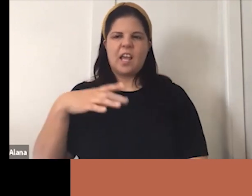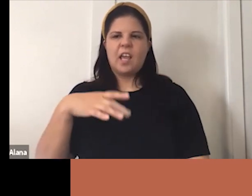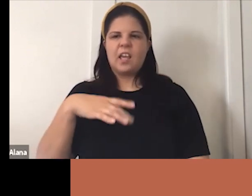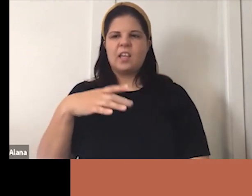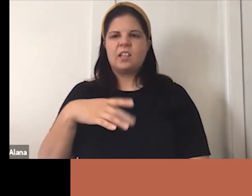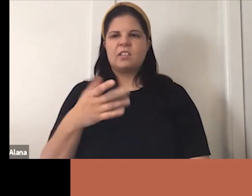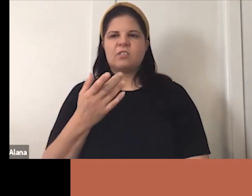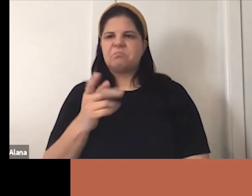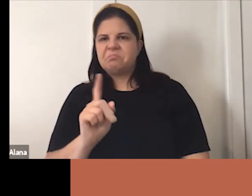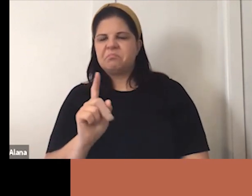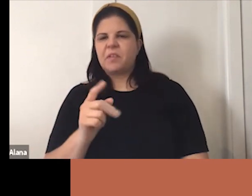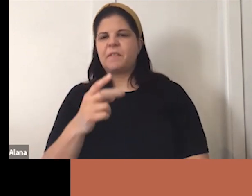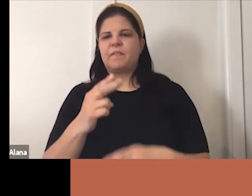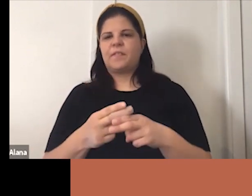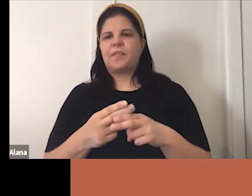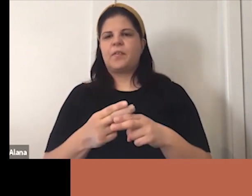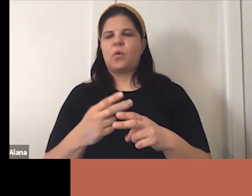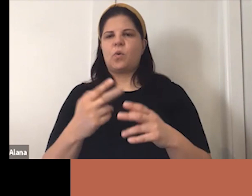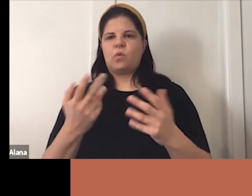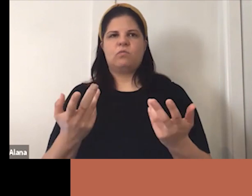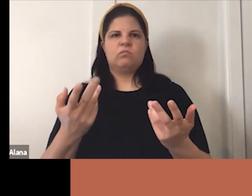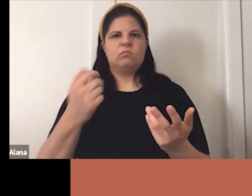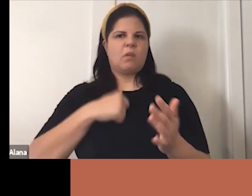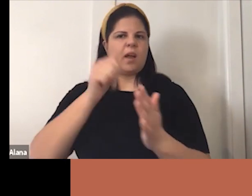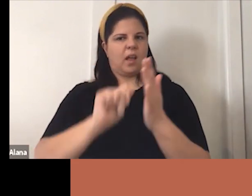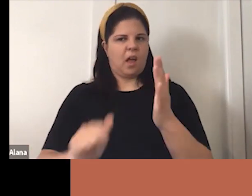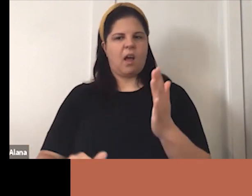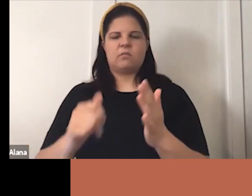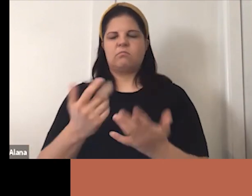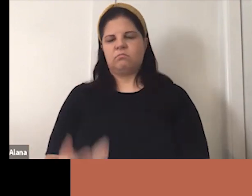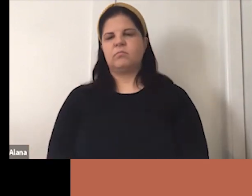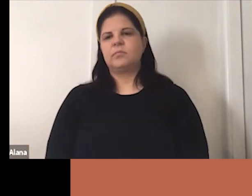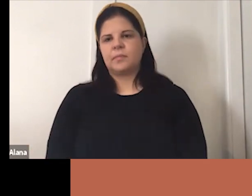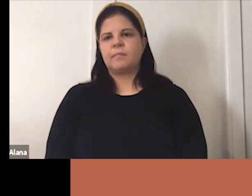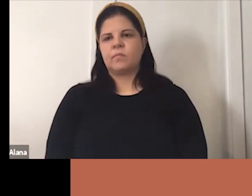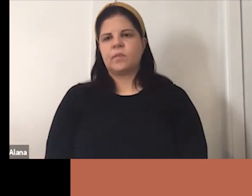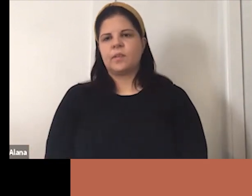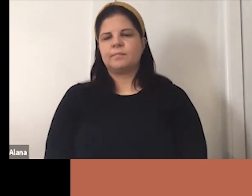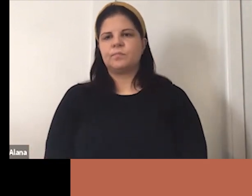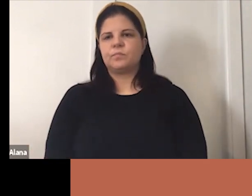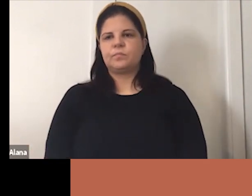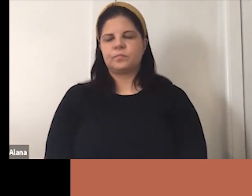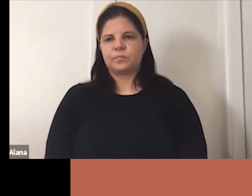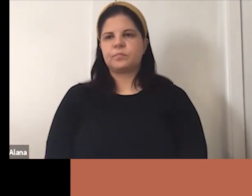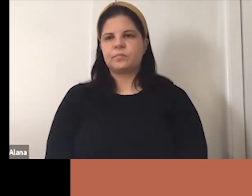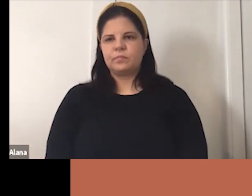doing the work of capturing the work, of the monitor.